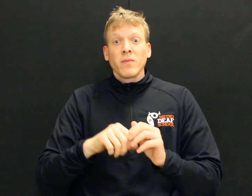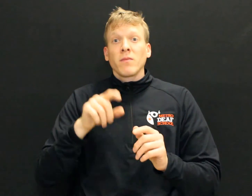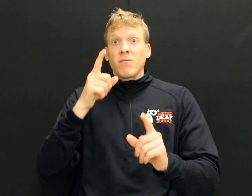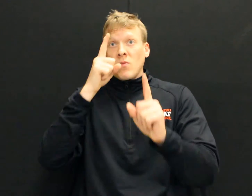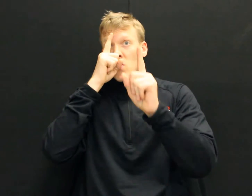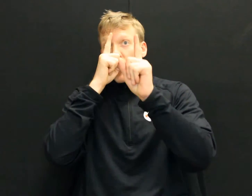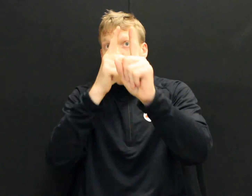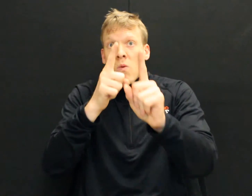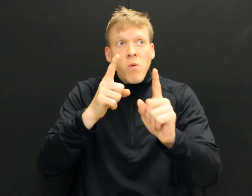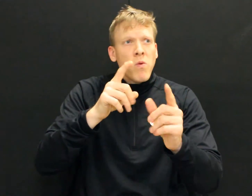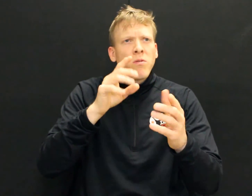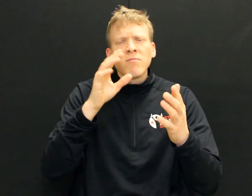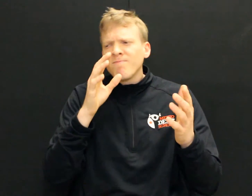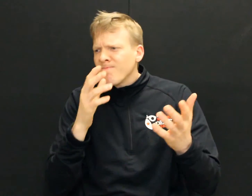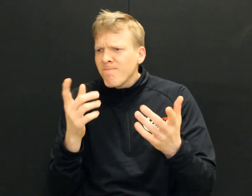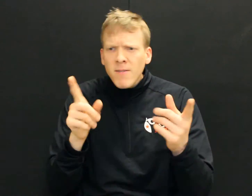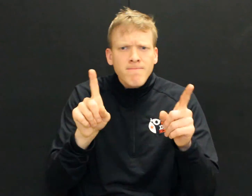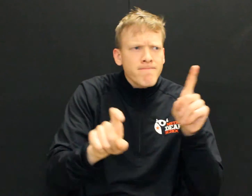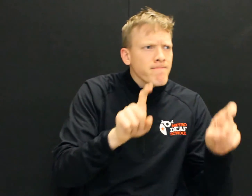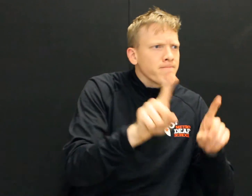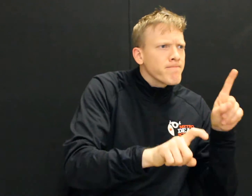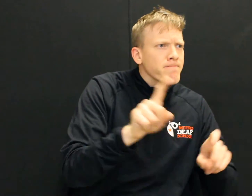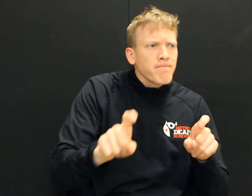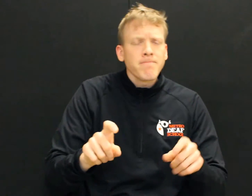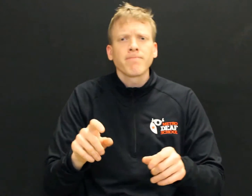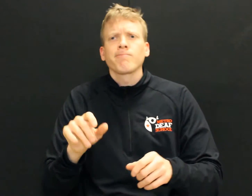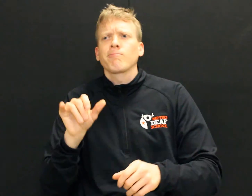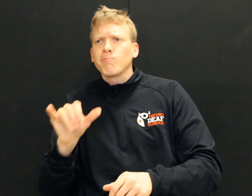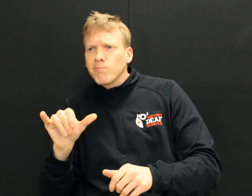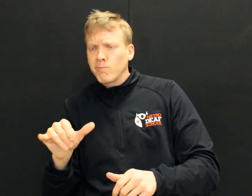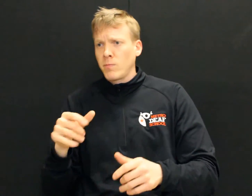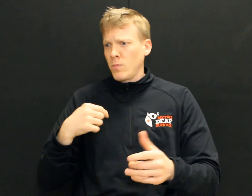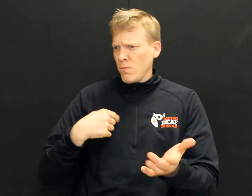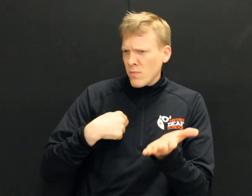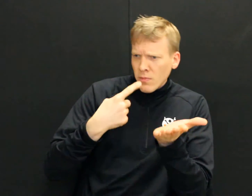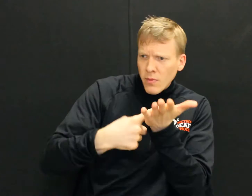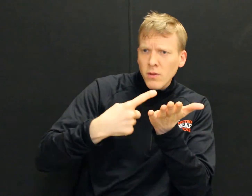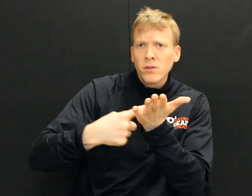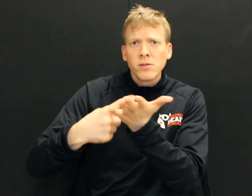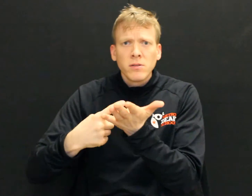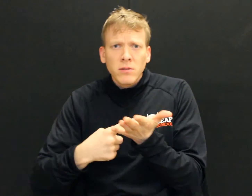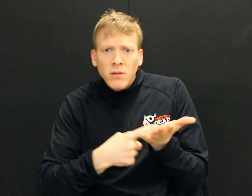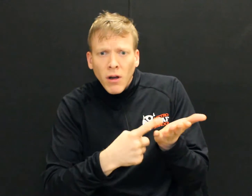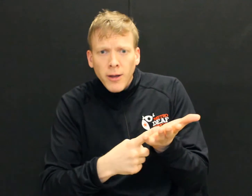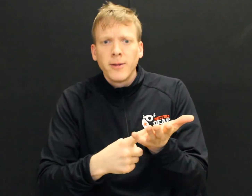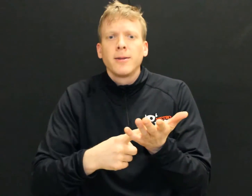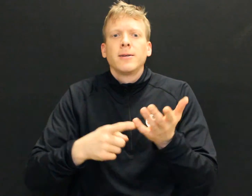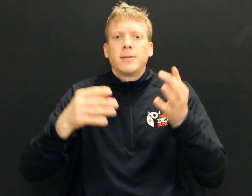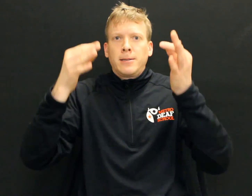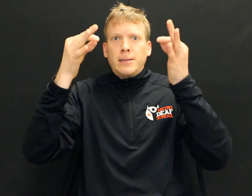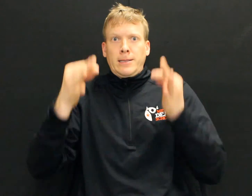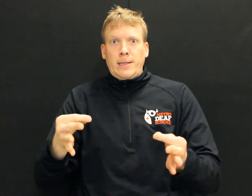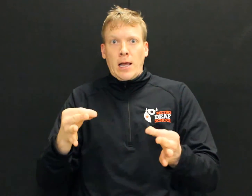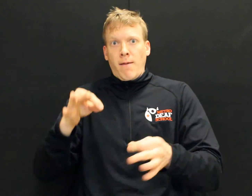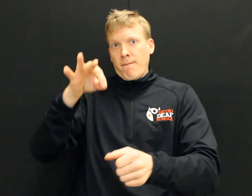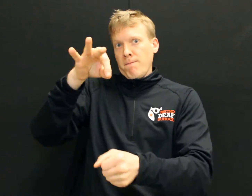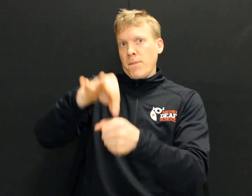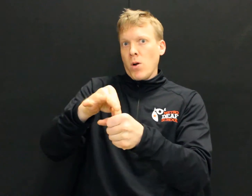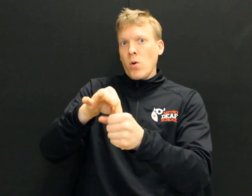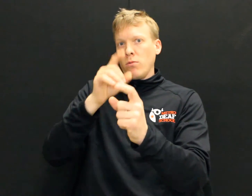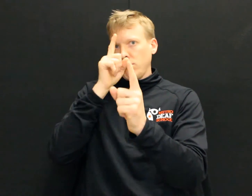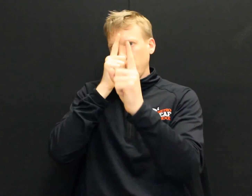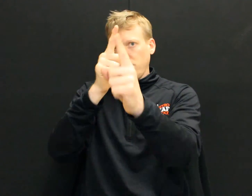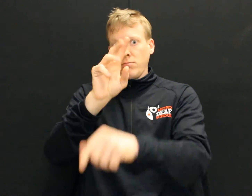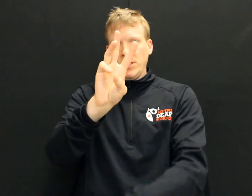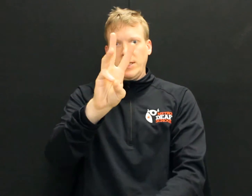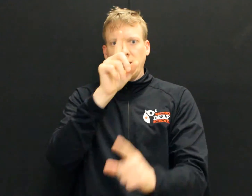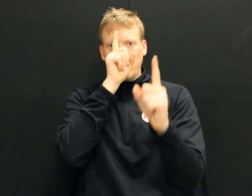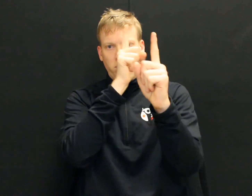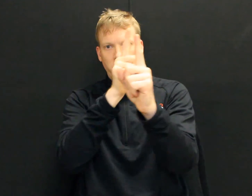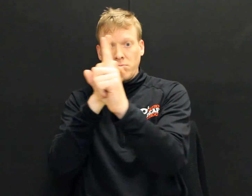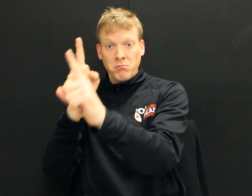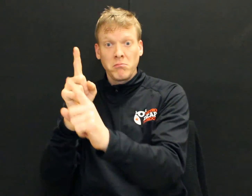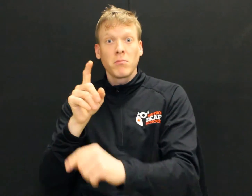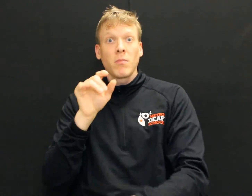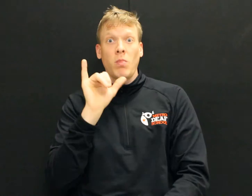The board voted and set six goals.